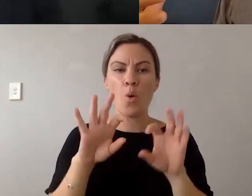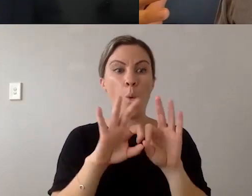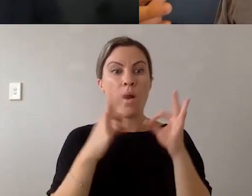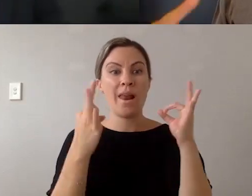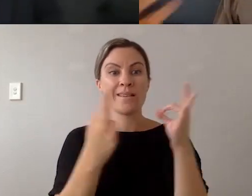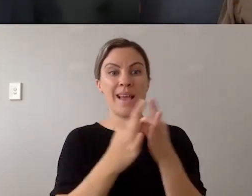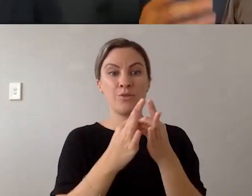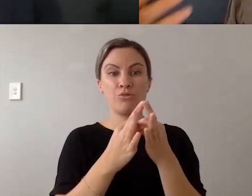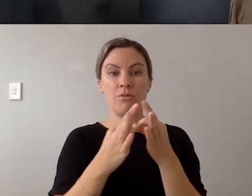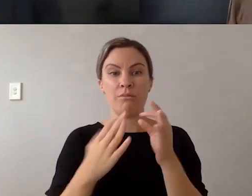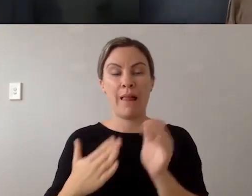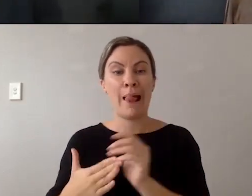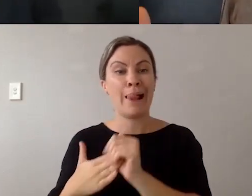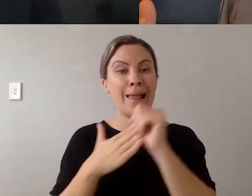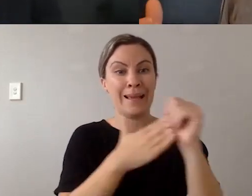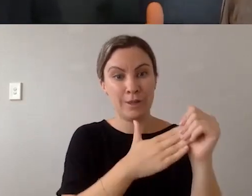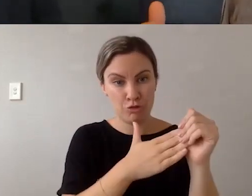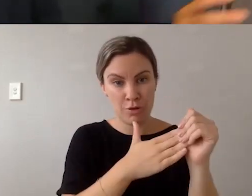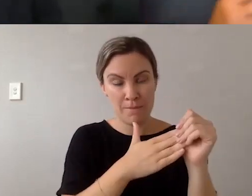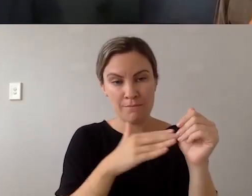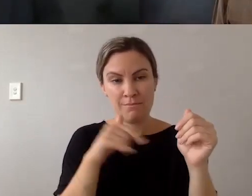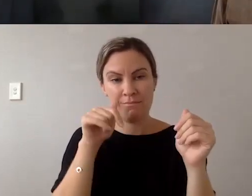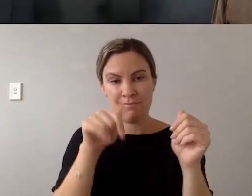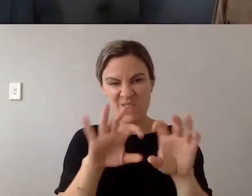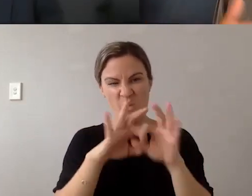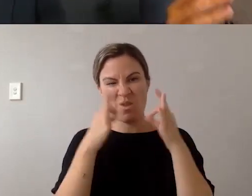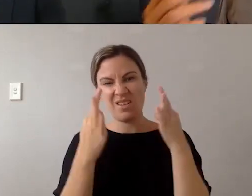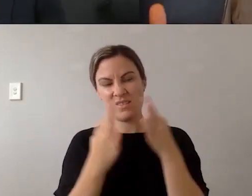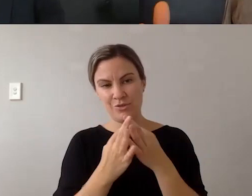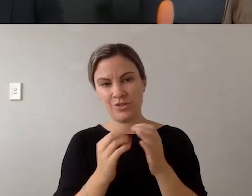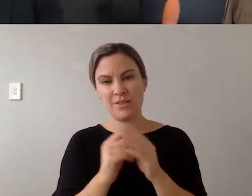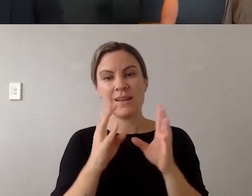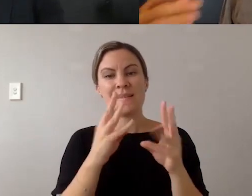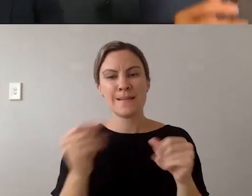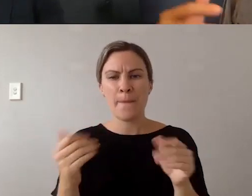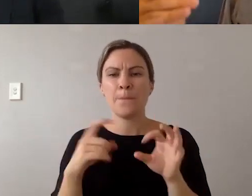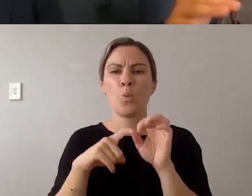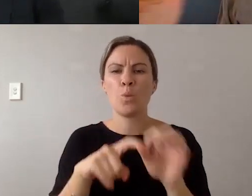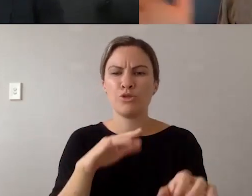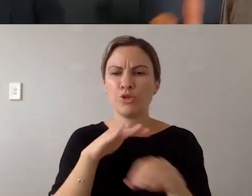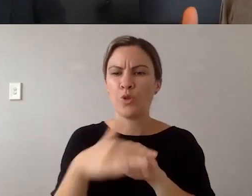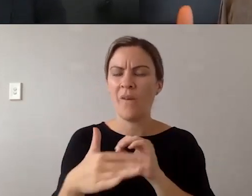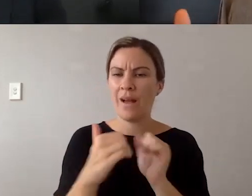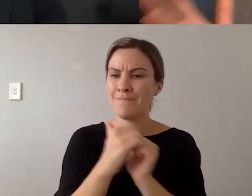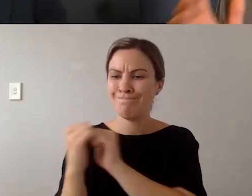organisational leaderships in an organisational setting and there were questions around peer support and leading in different ways and so